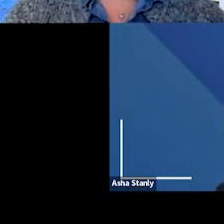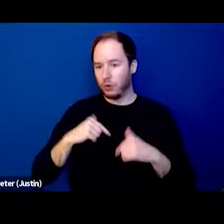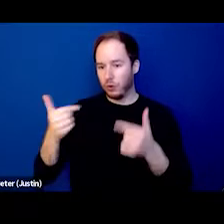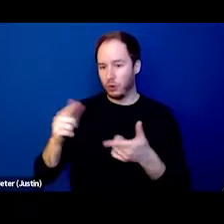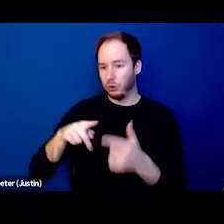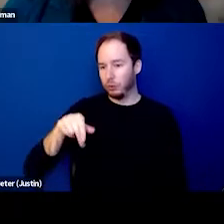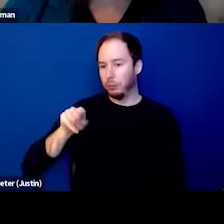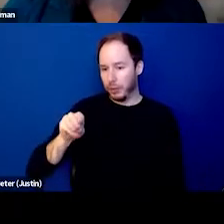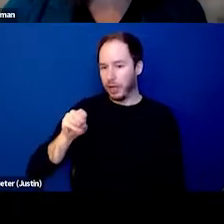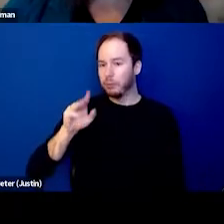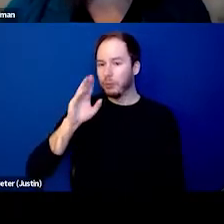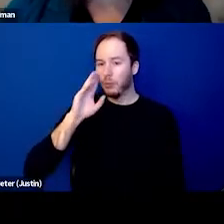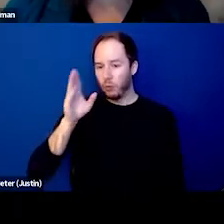who will be moderating today's webinar.